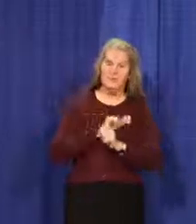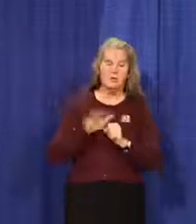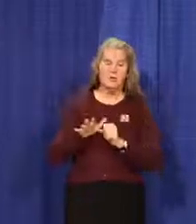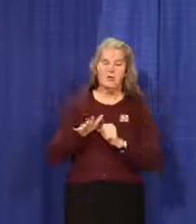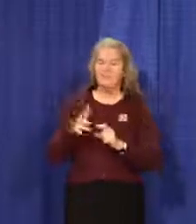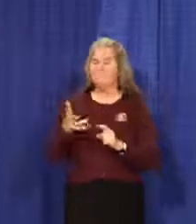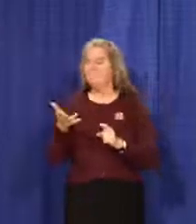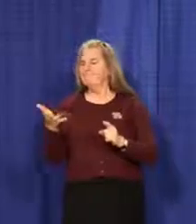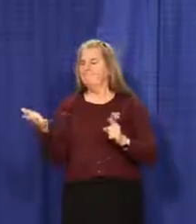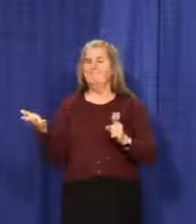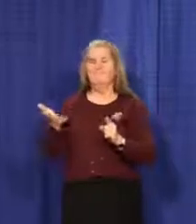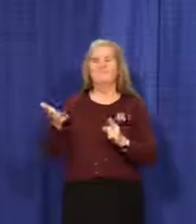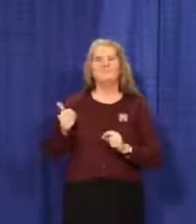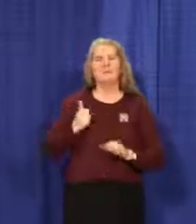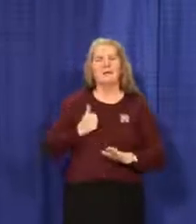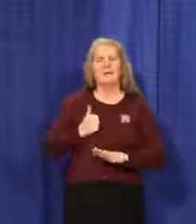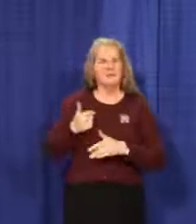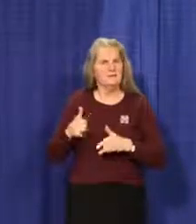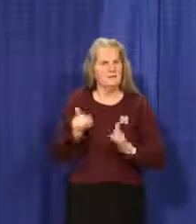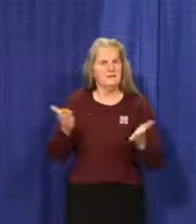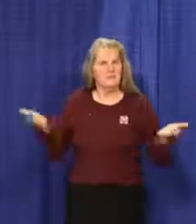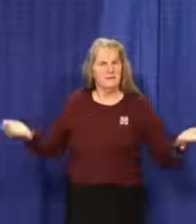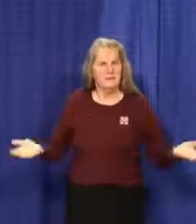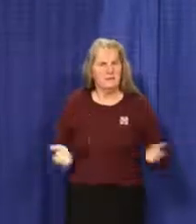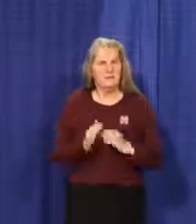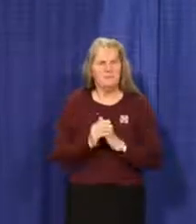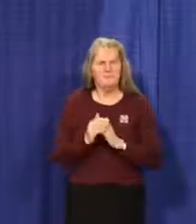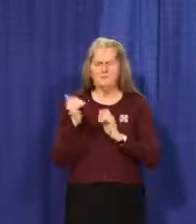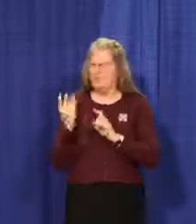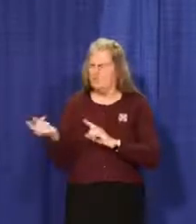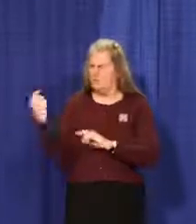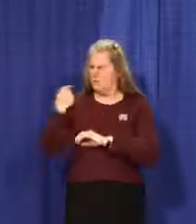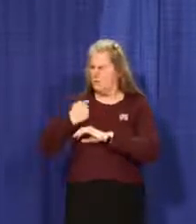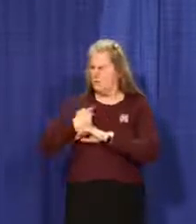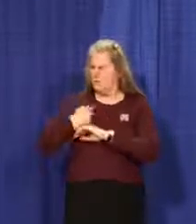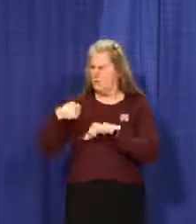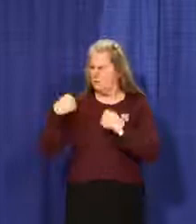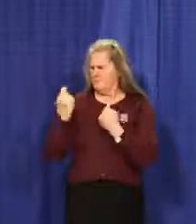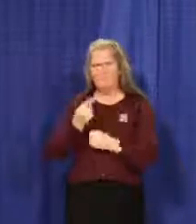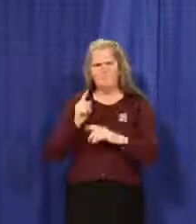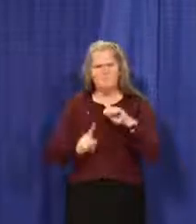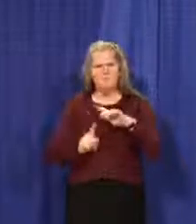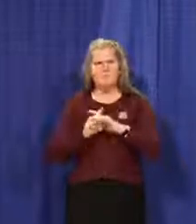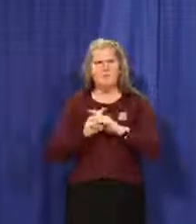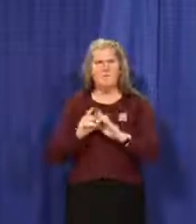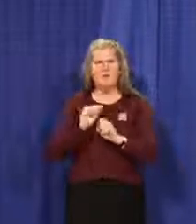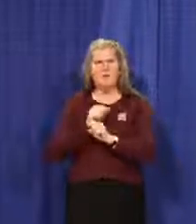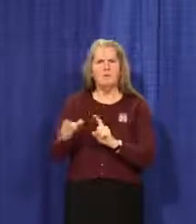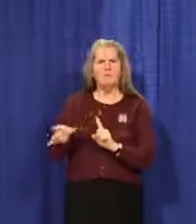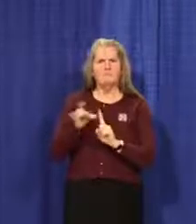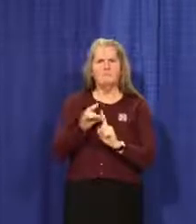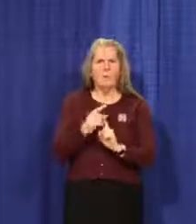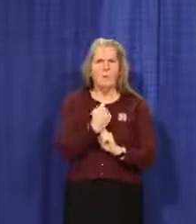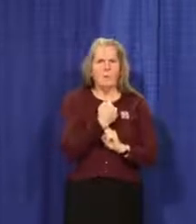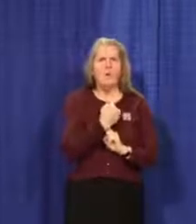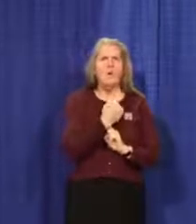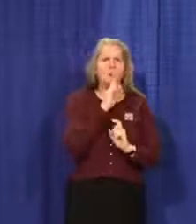pandemic as a nation. In the past few days there has been one new case and two